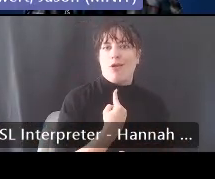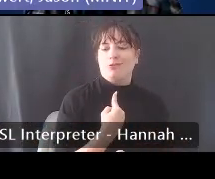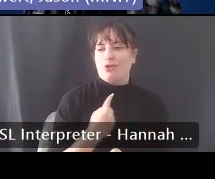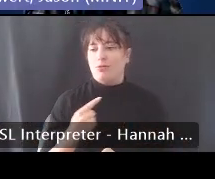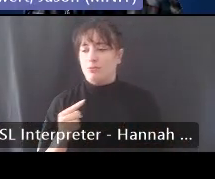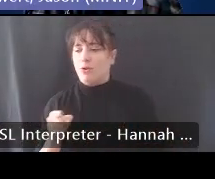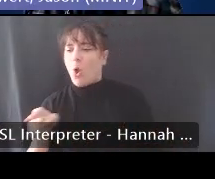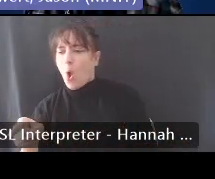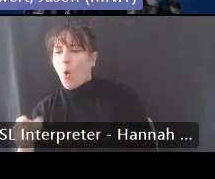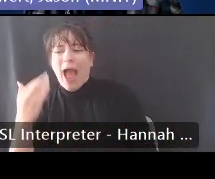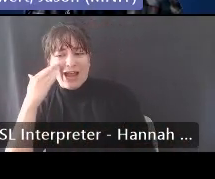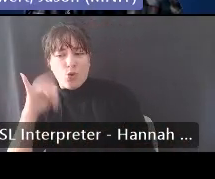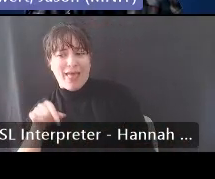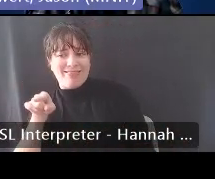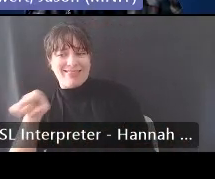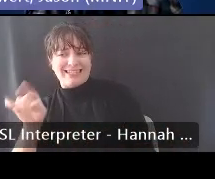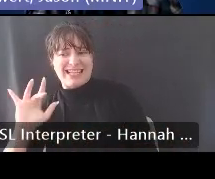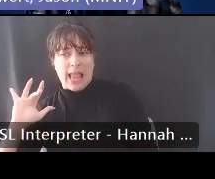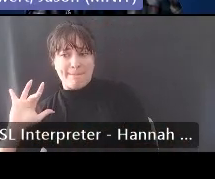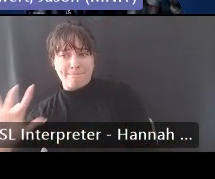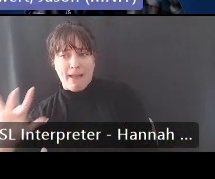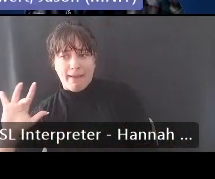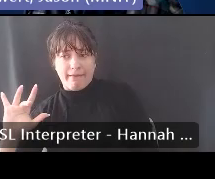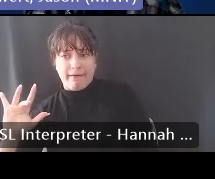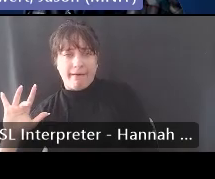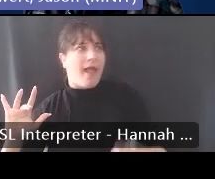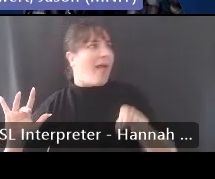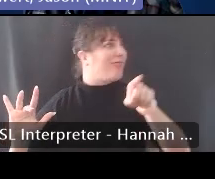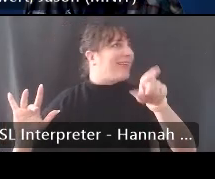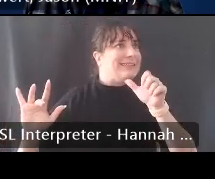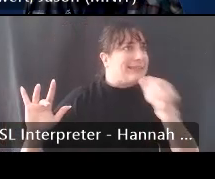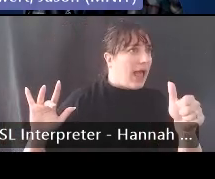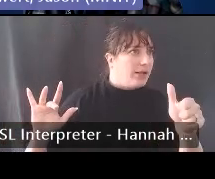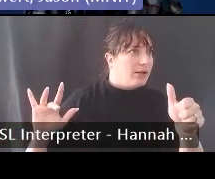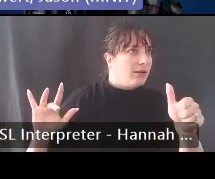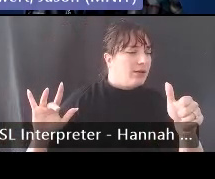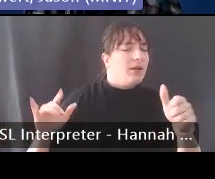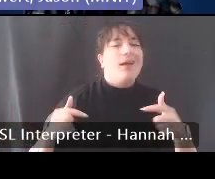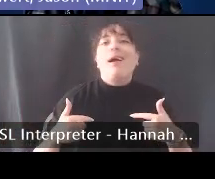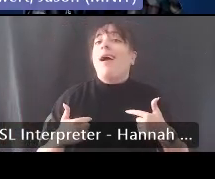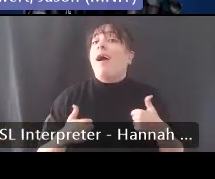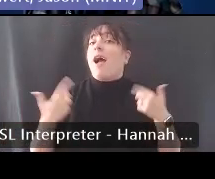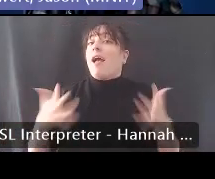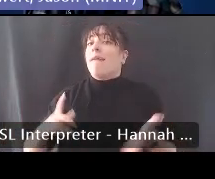I find that sometimes like you hit a button, and there's no audio confirmation